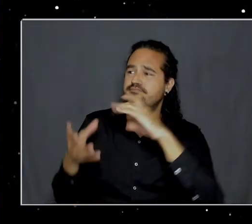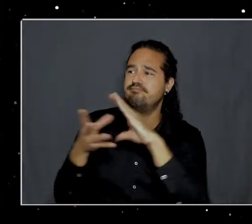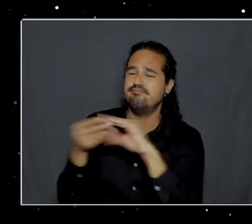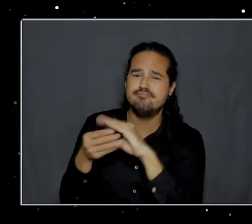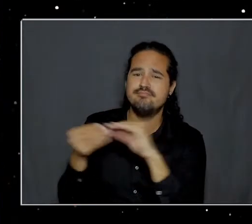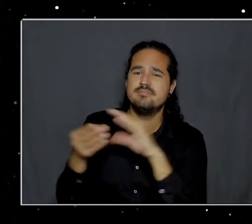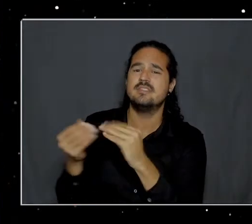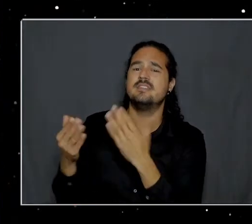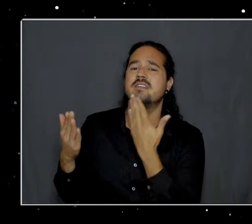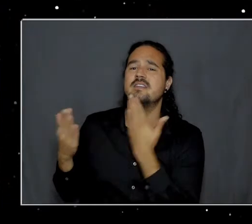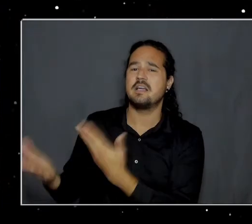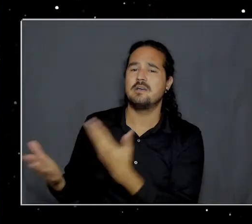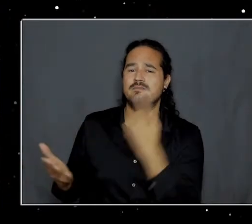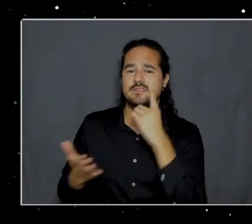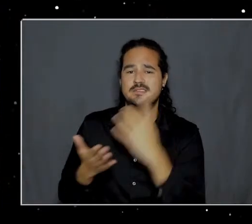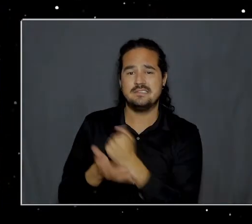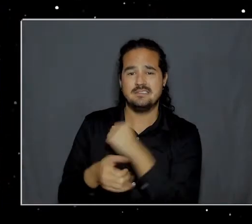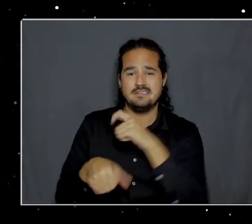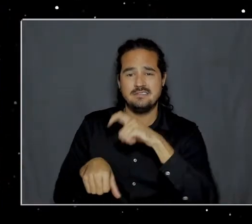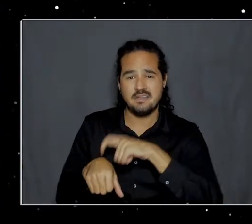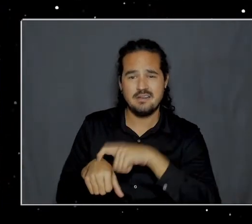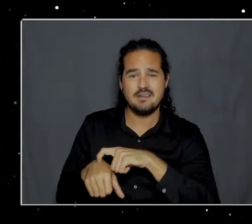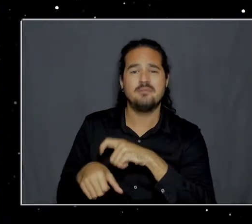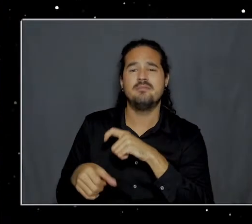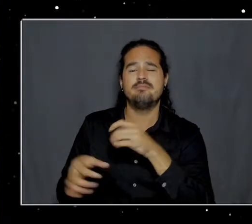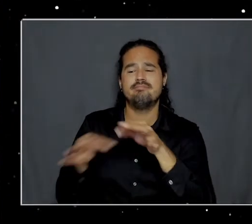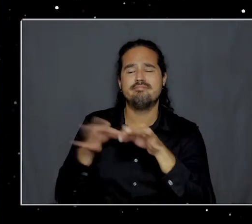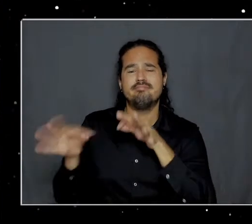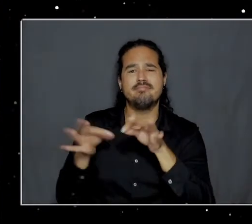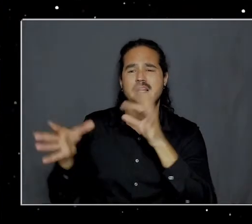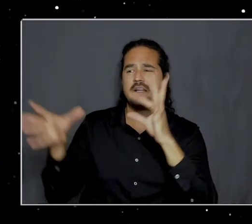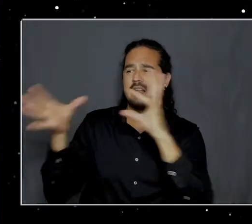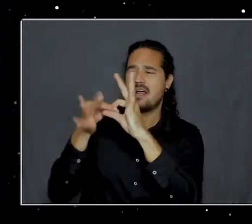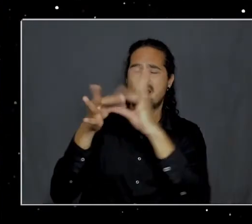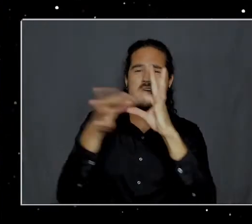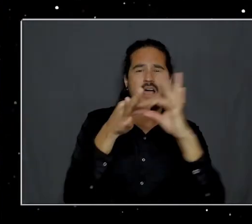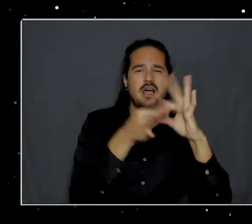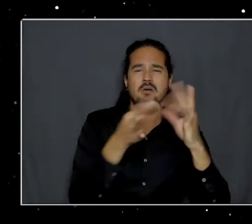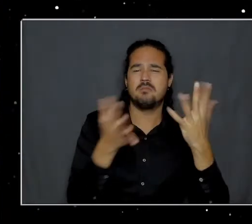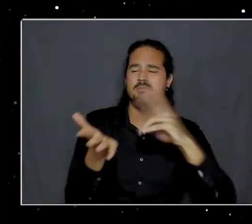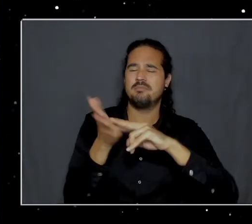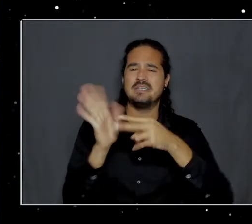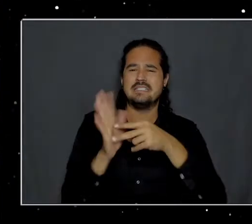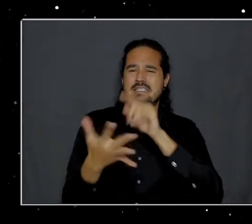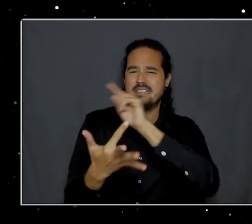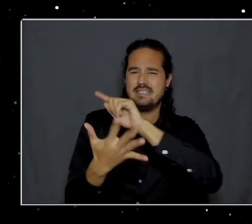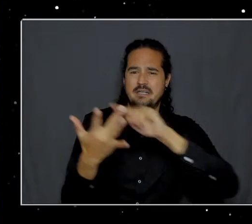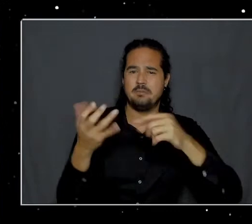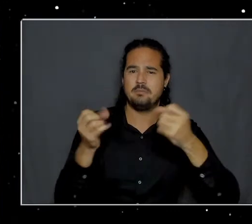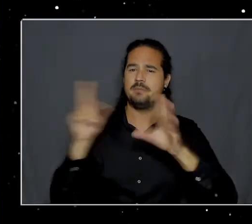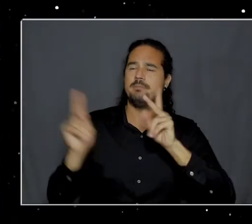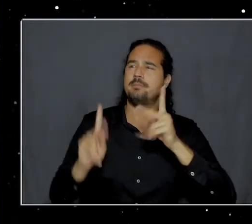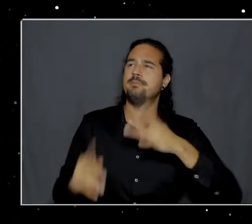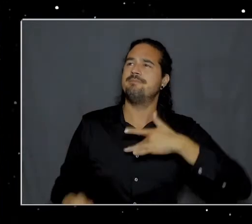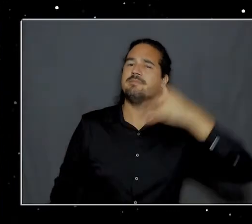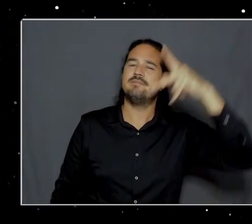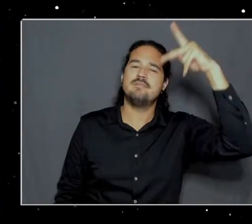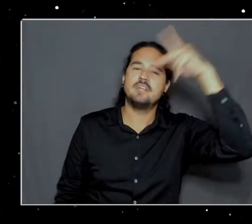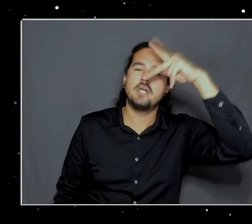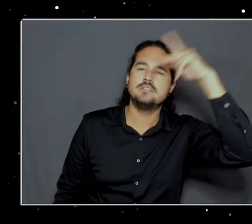OF US TO TAKE ON. I'M SO GRATEFUL FOR THE WISDOM THAT YOU'VE SHARED WITH US. AND SO APPRECIATIVE OF THE WAYS IN WHICH YOU HAVE CONNECTED, WHAT FOR SOME MIGHT FEEL LIKE